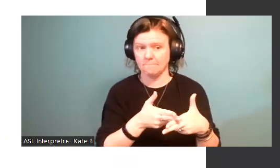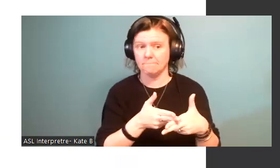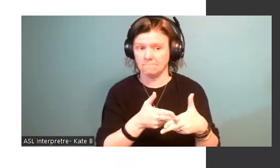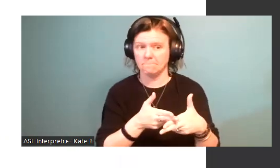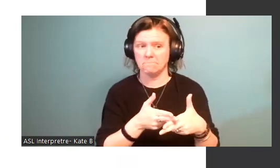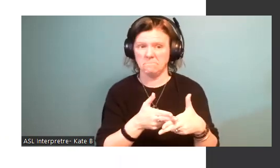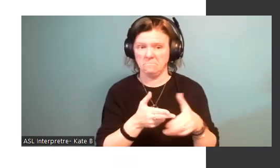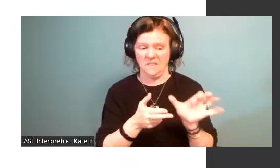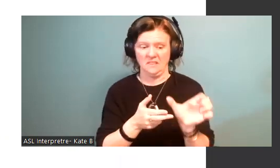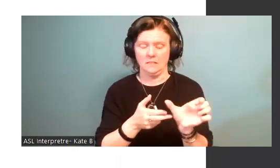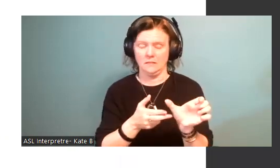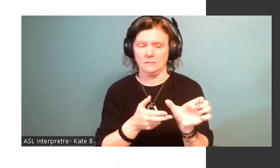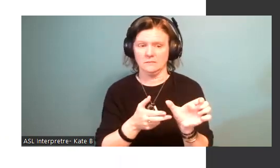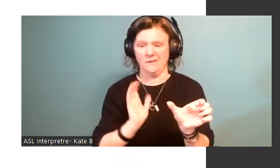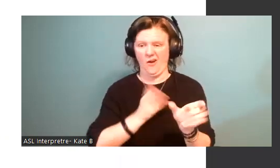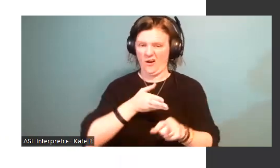for adding instructions to forms or adding error